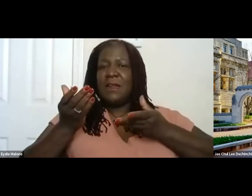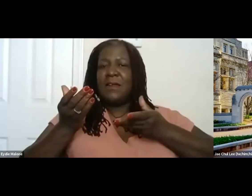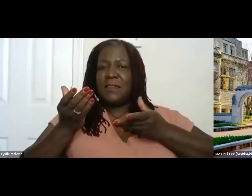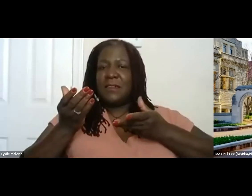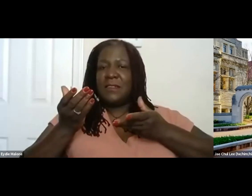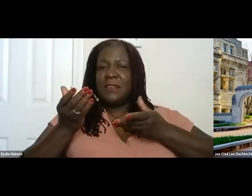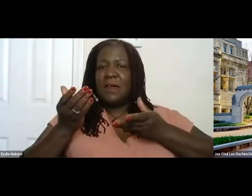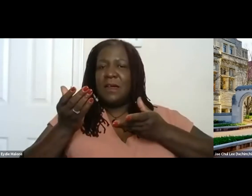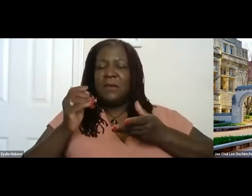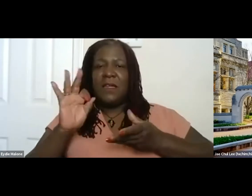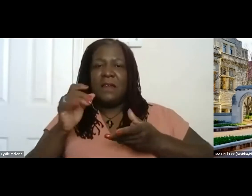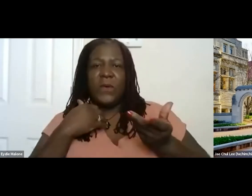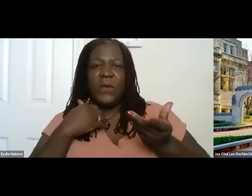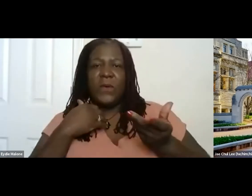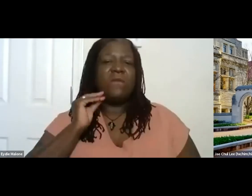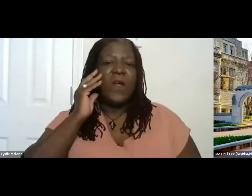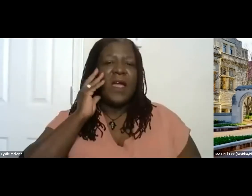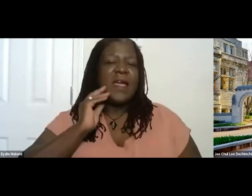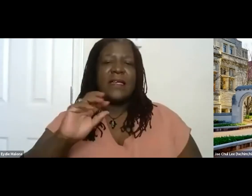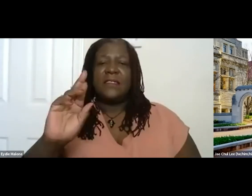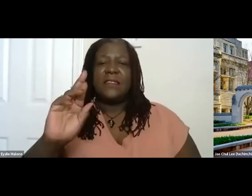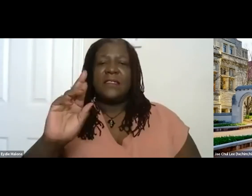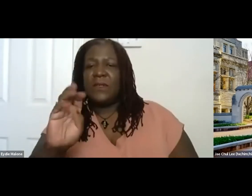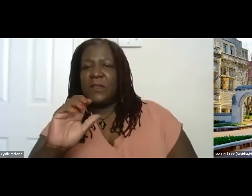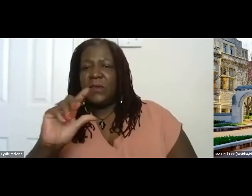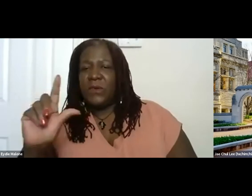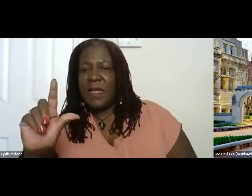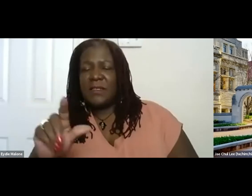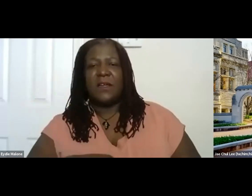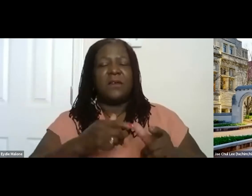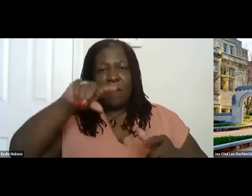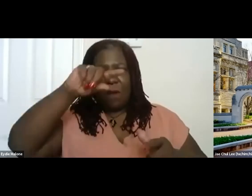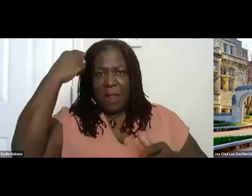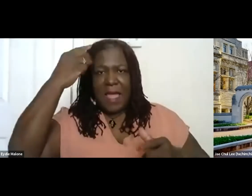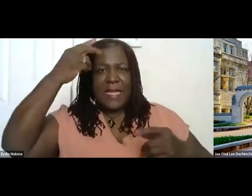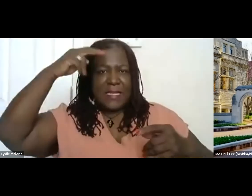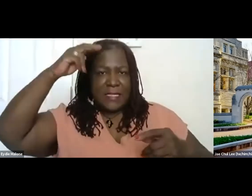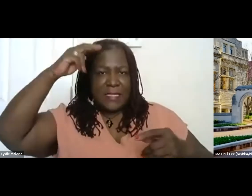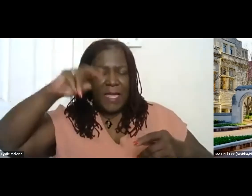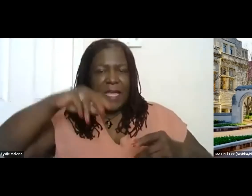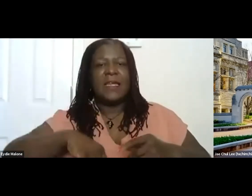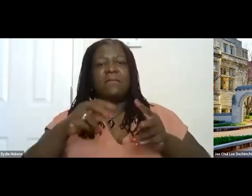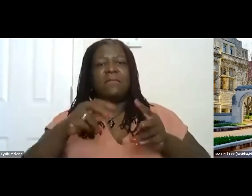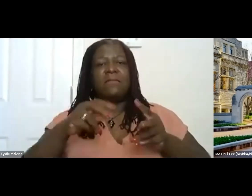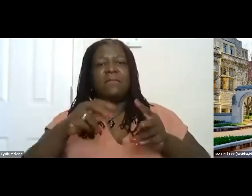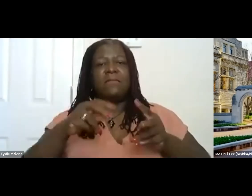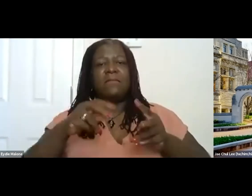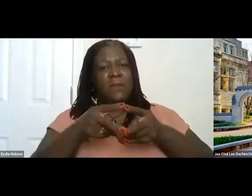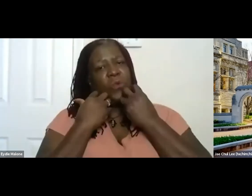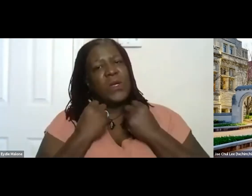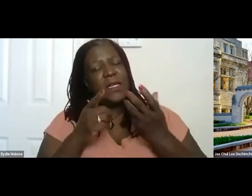background specifically Black and Hispanic, Latinx or if you're living in areas with low